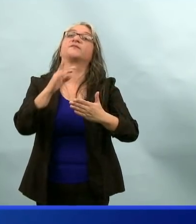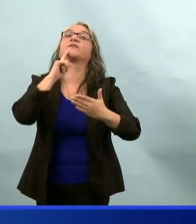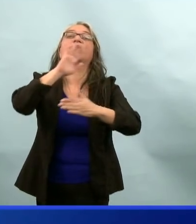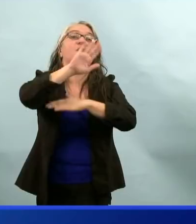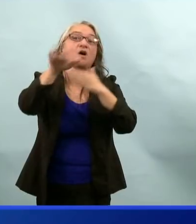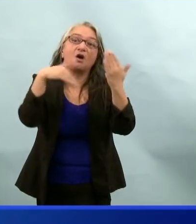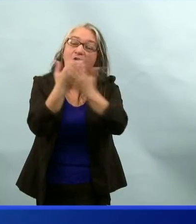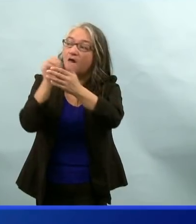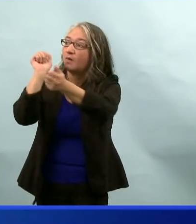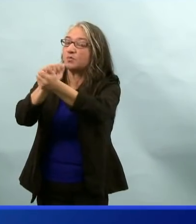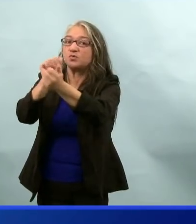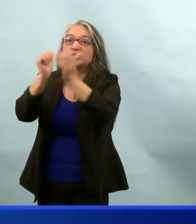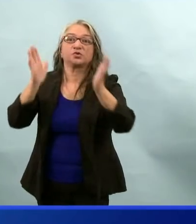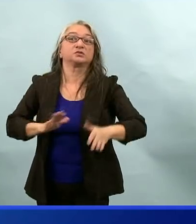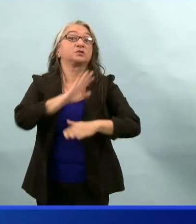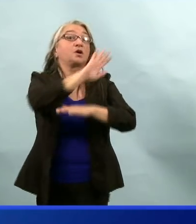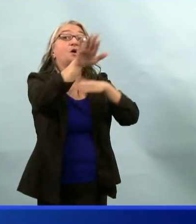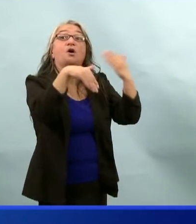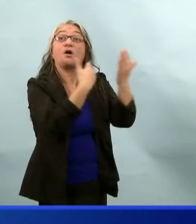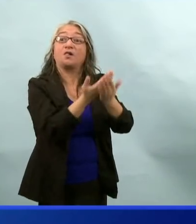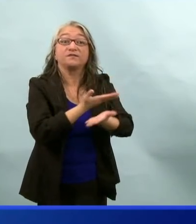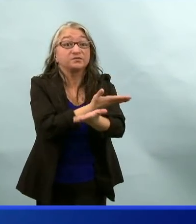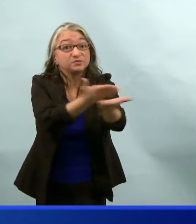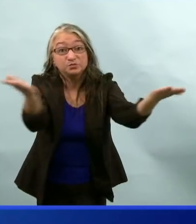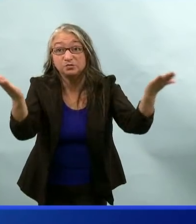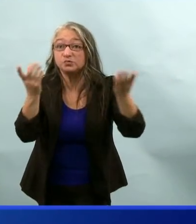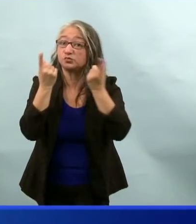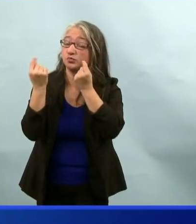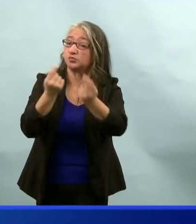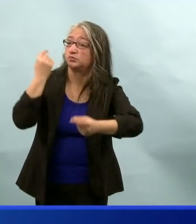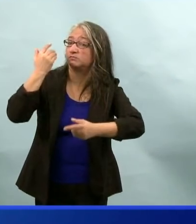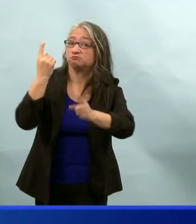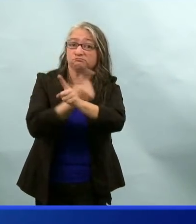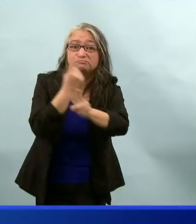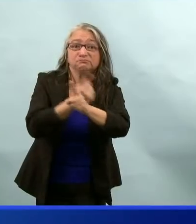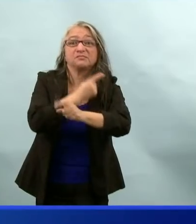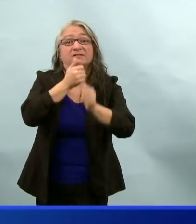out there diligently and hard and working extra hours to take care of those who who are coming in